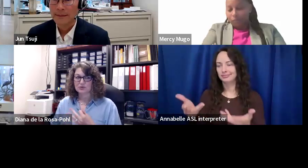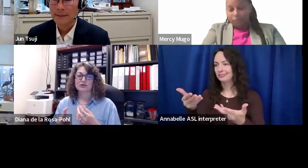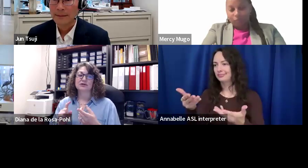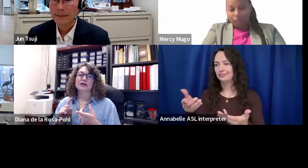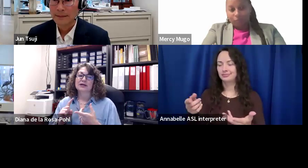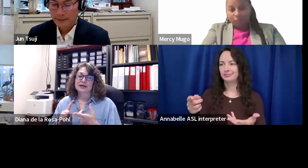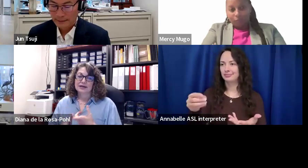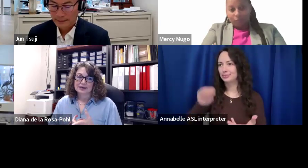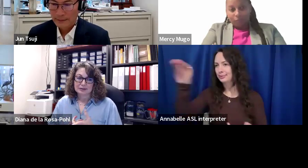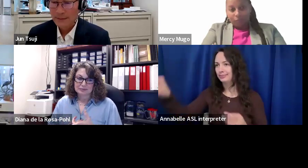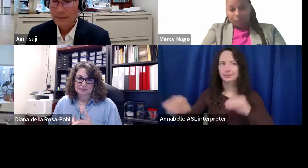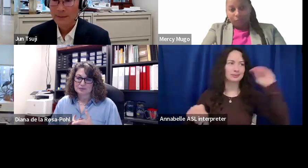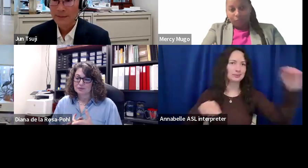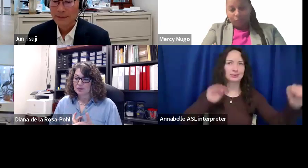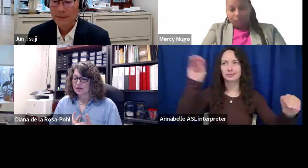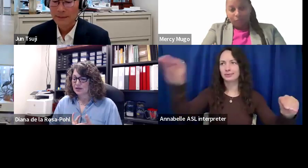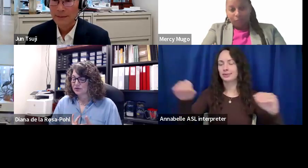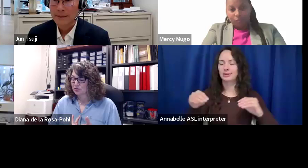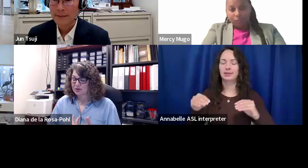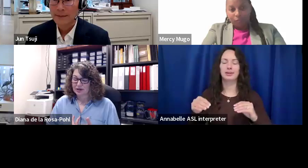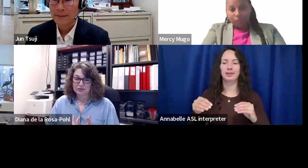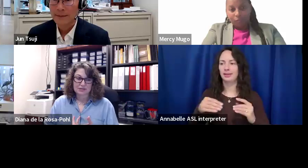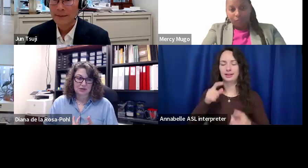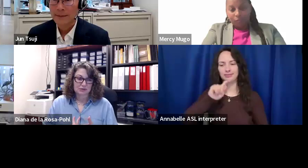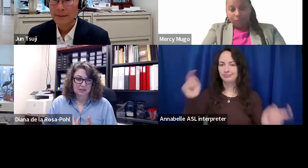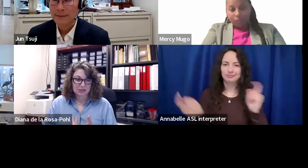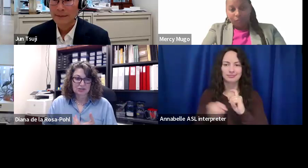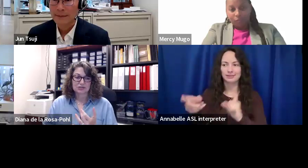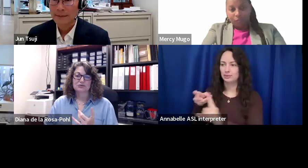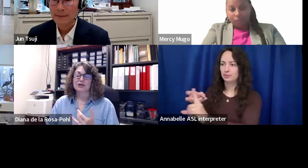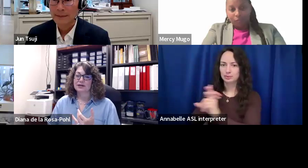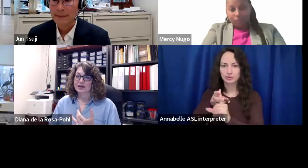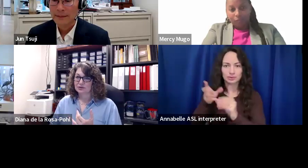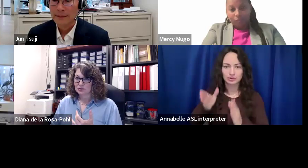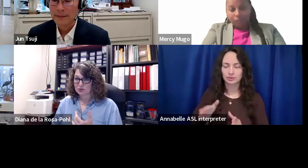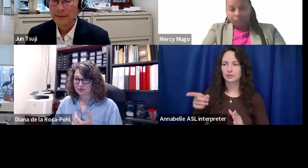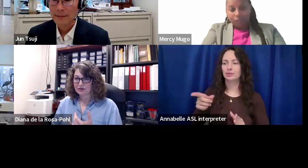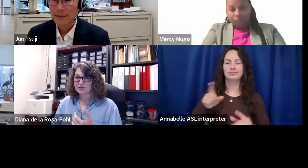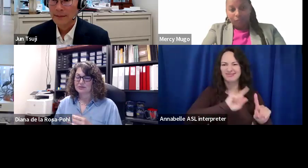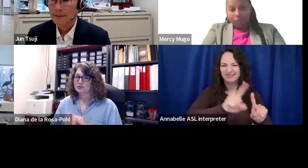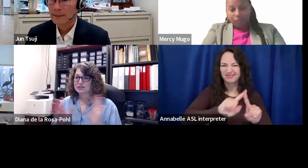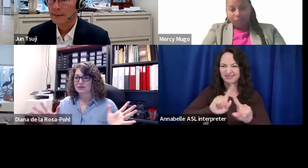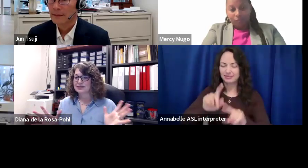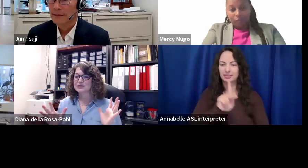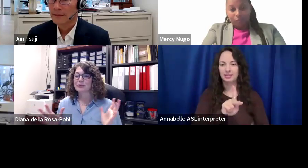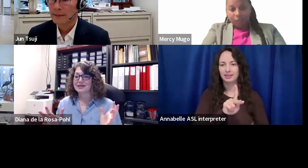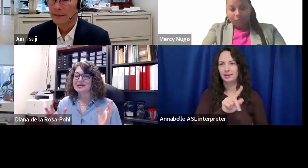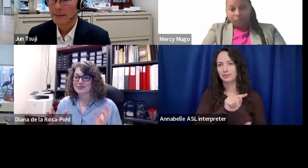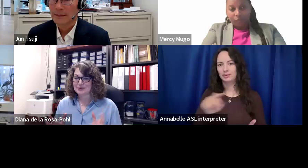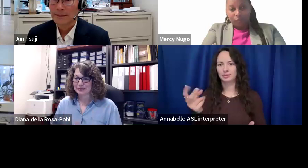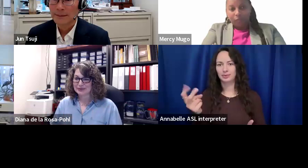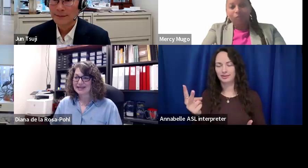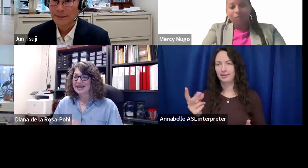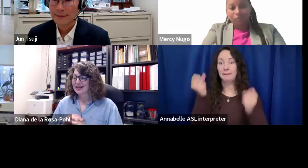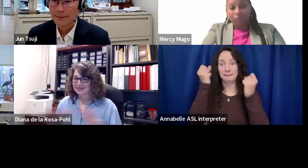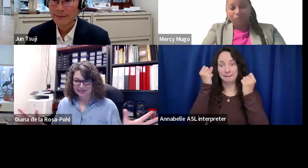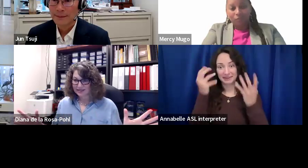recruiter. The other co-PI was a teacher and we had K-12 outreach and we had so many people and